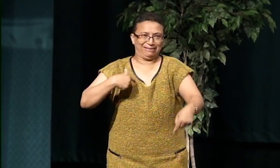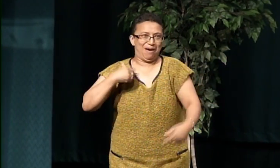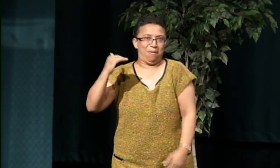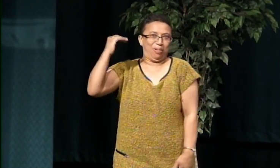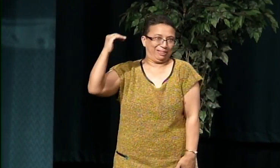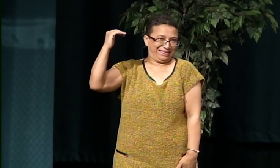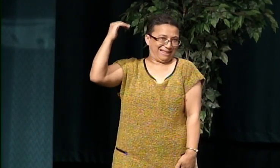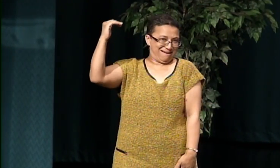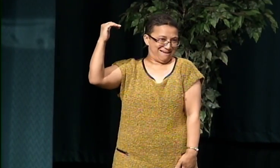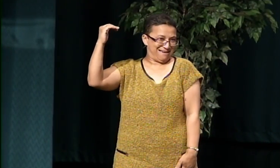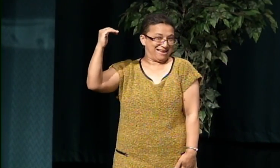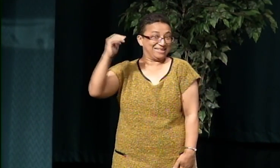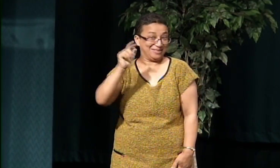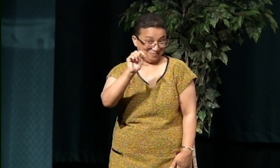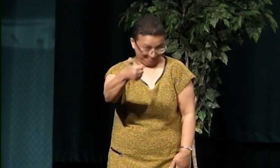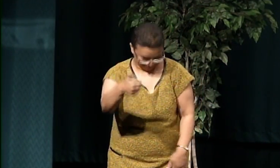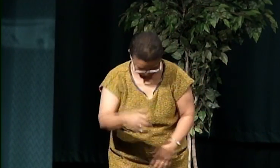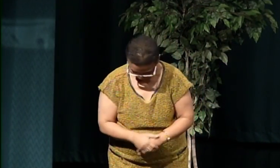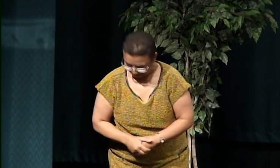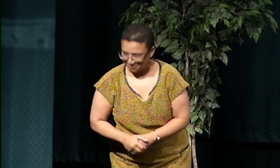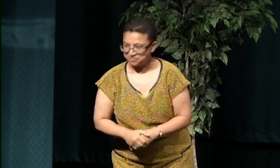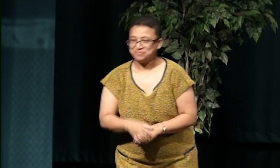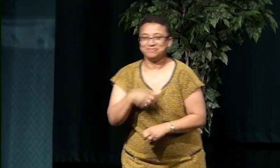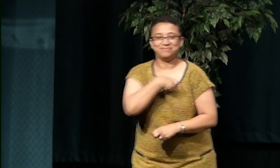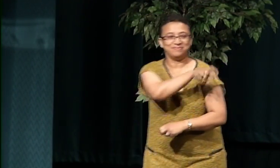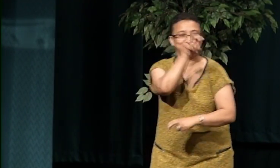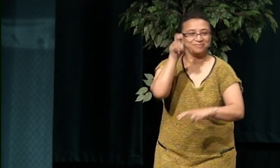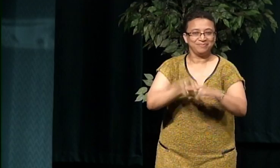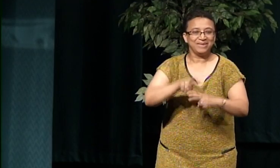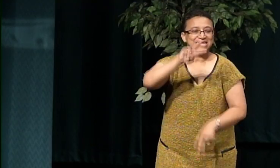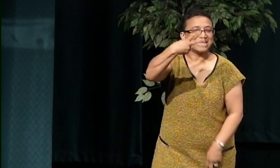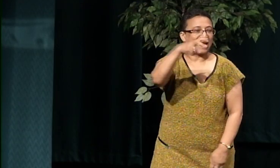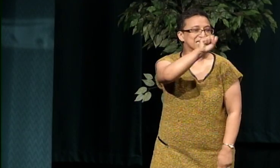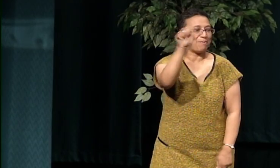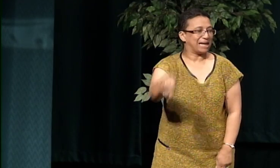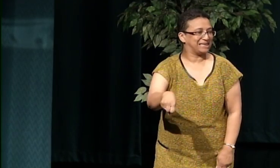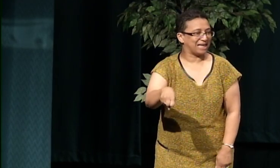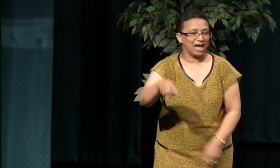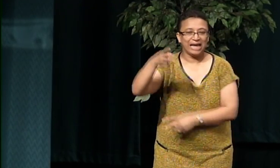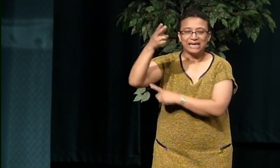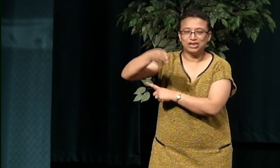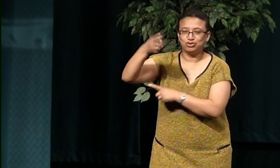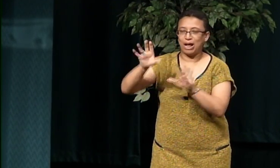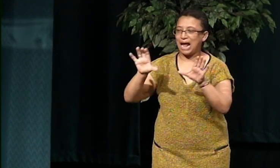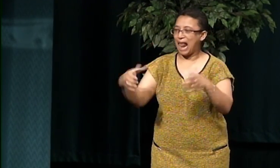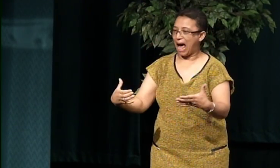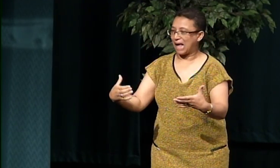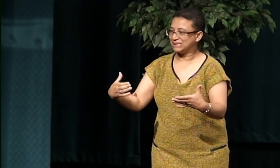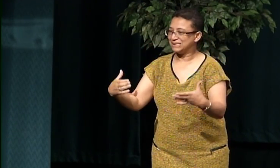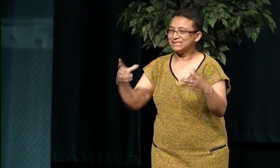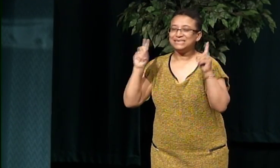when you're 17 and 18. So I came as an older student. And I remember it was my second semester.